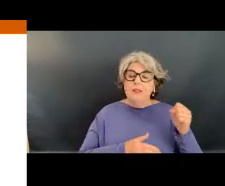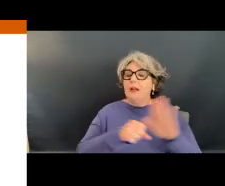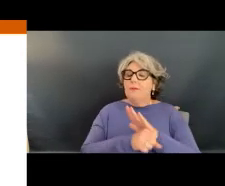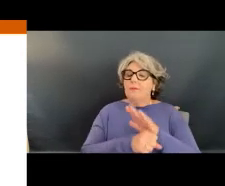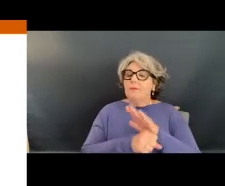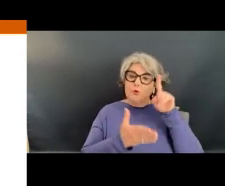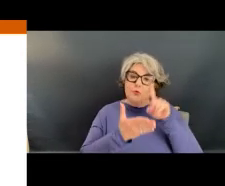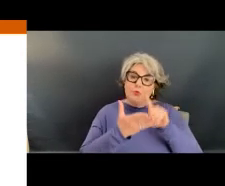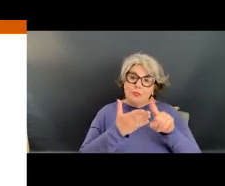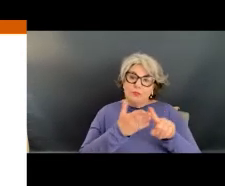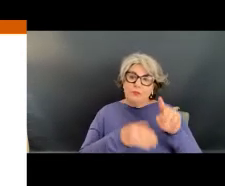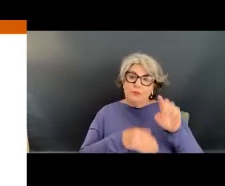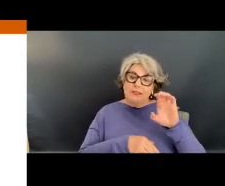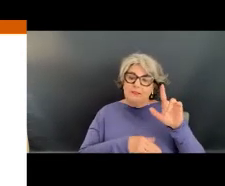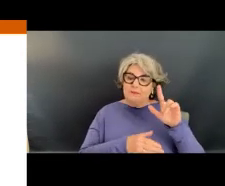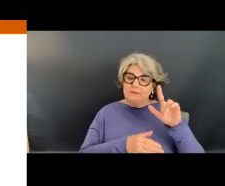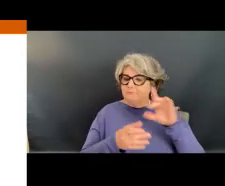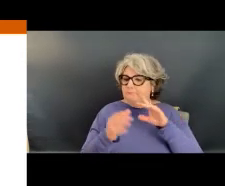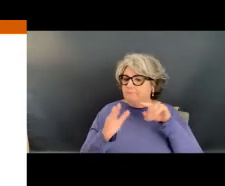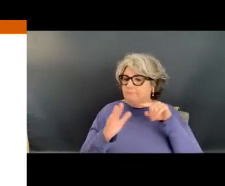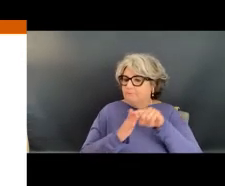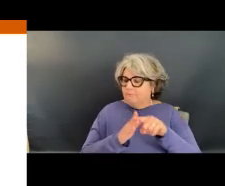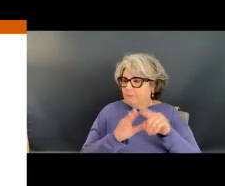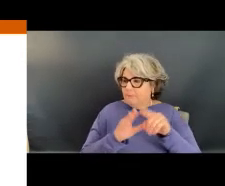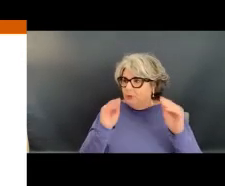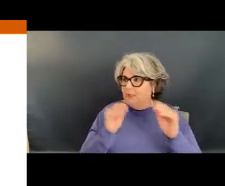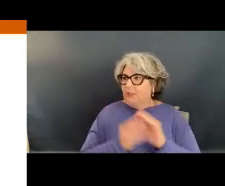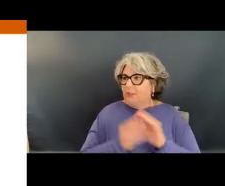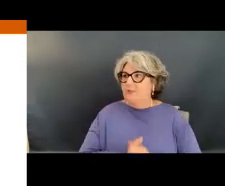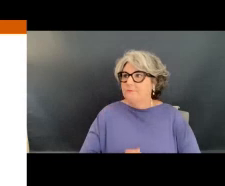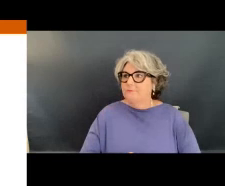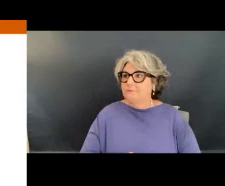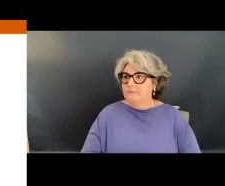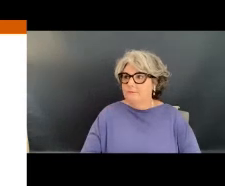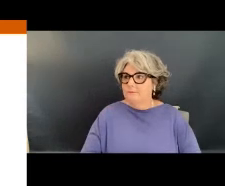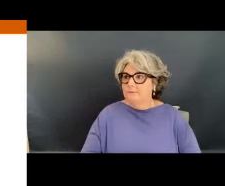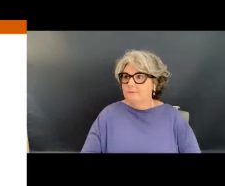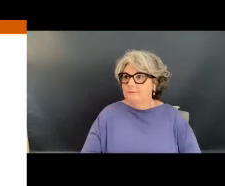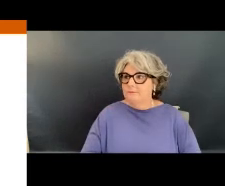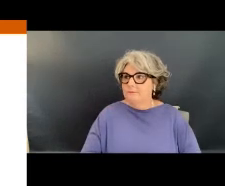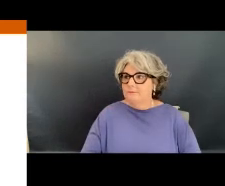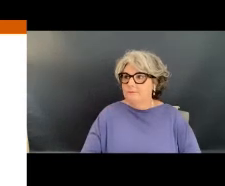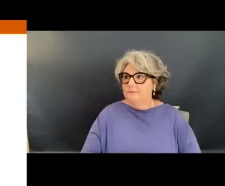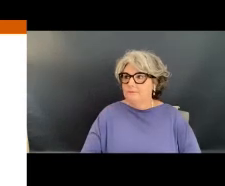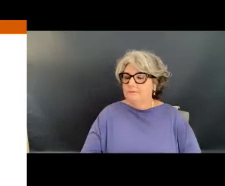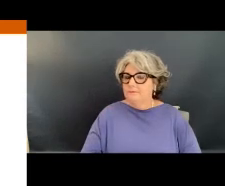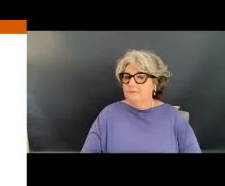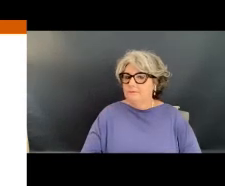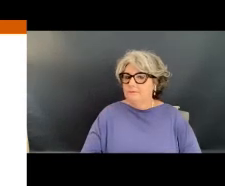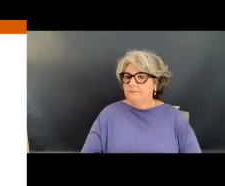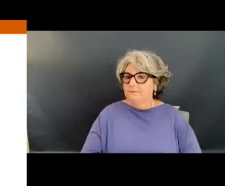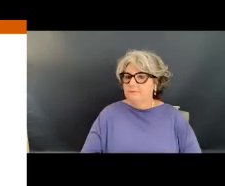clinically intensive preparation to teach. One of the keys to the program is that we offer undergraduate